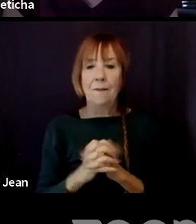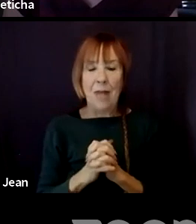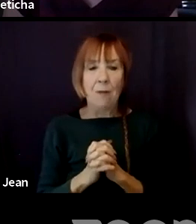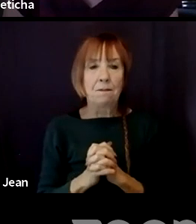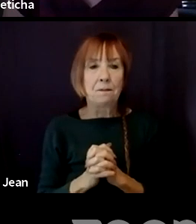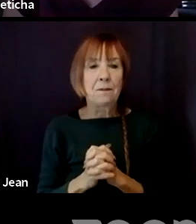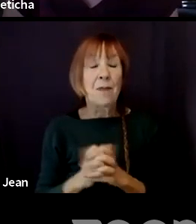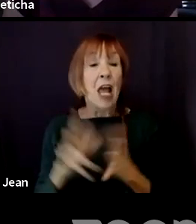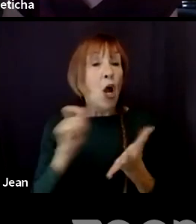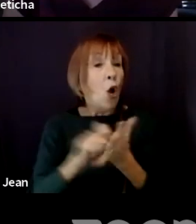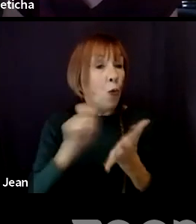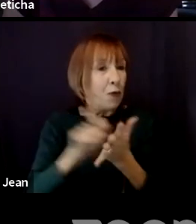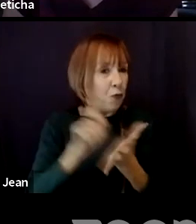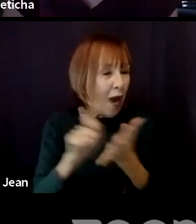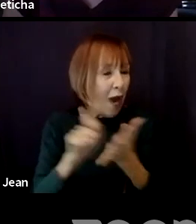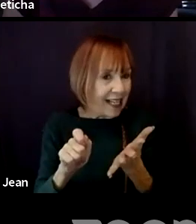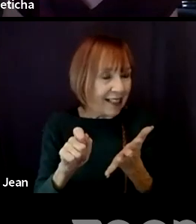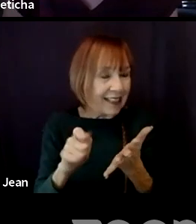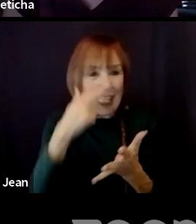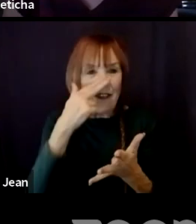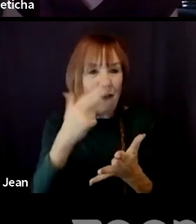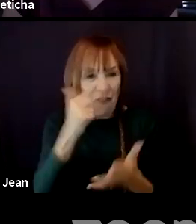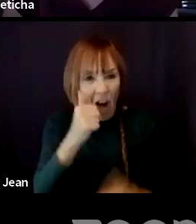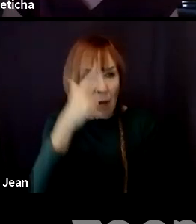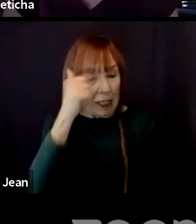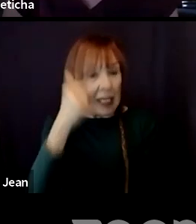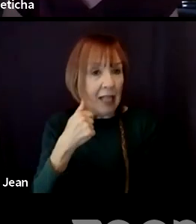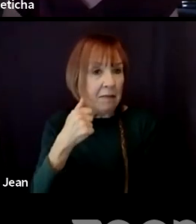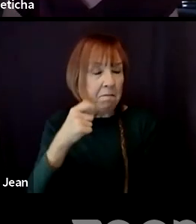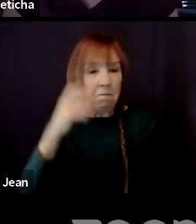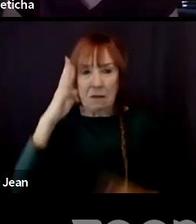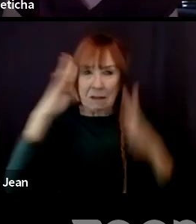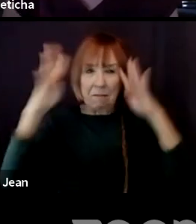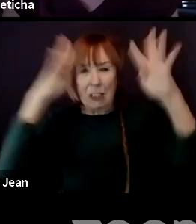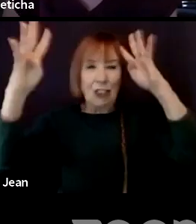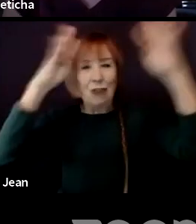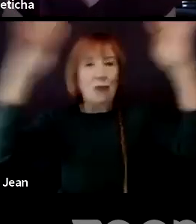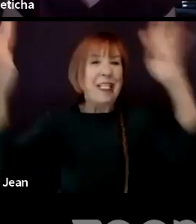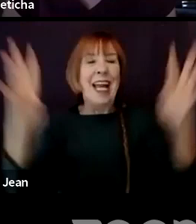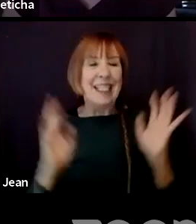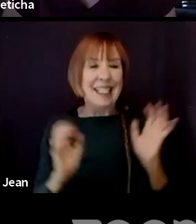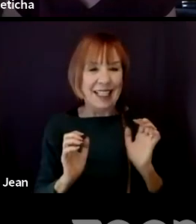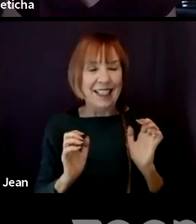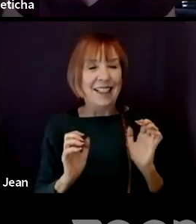is that we get to use our imagination and that's kind of where writers voice can be defined from how,